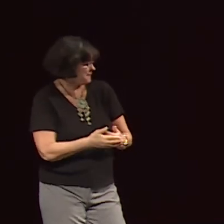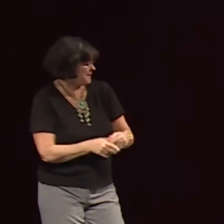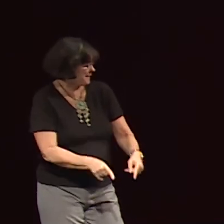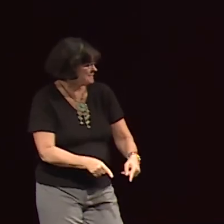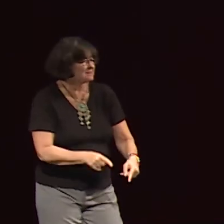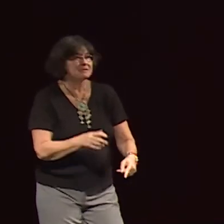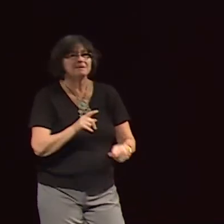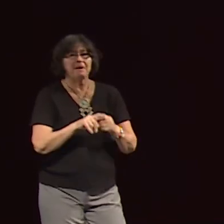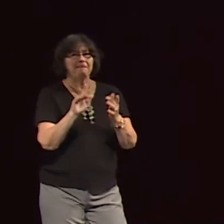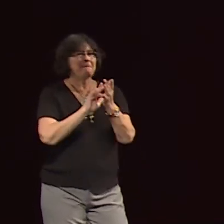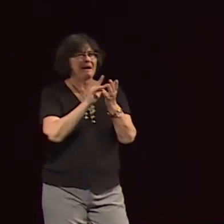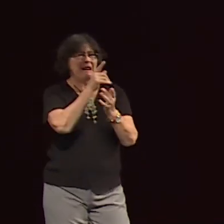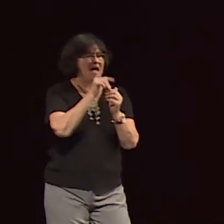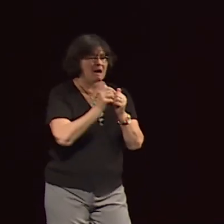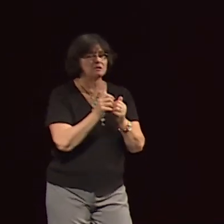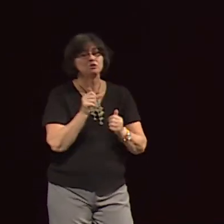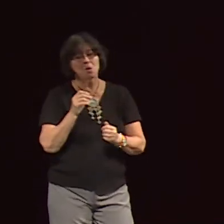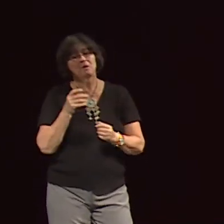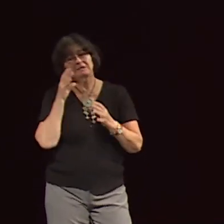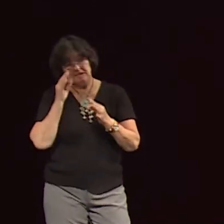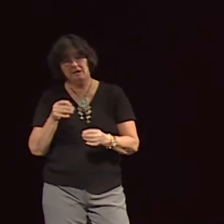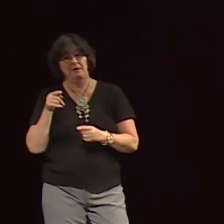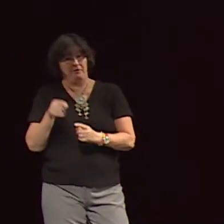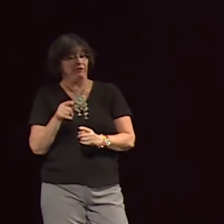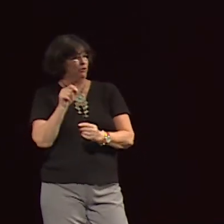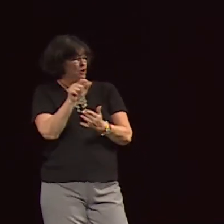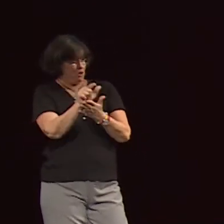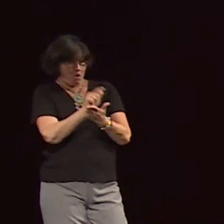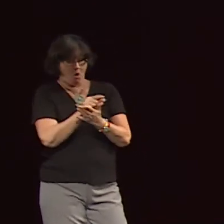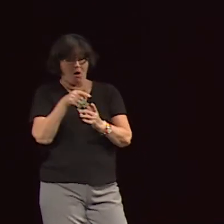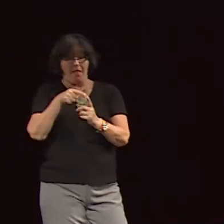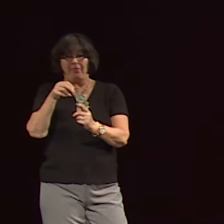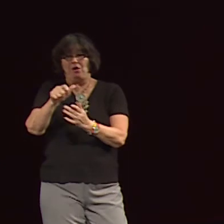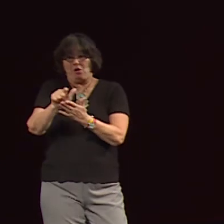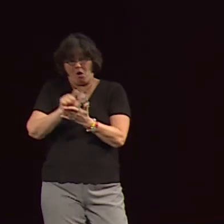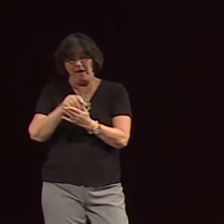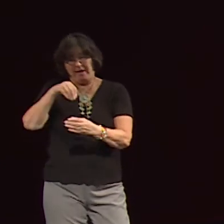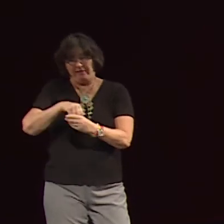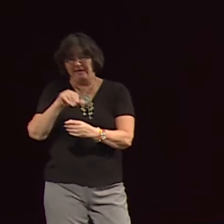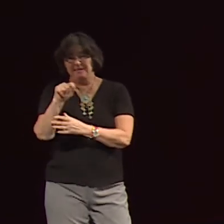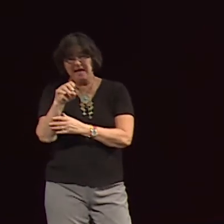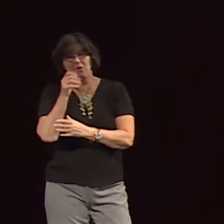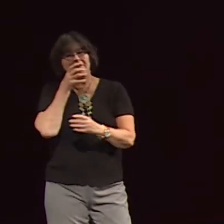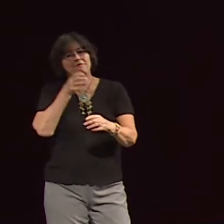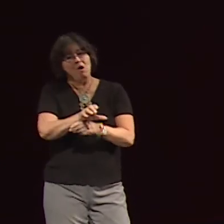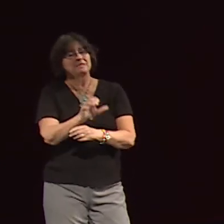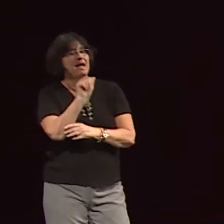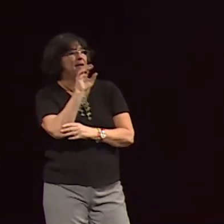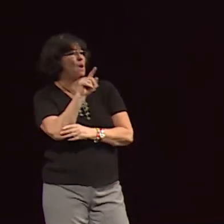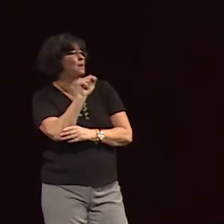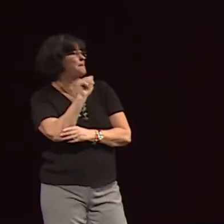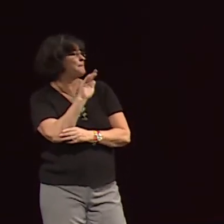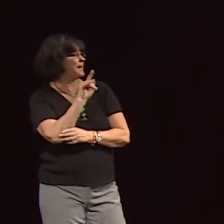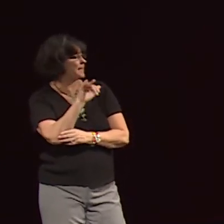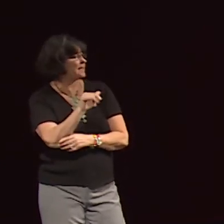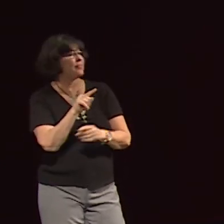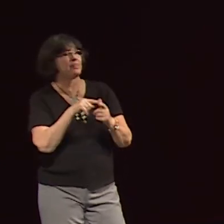so we need to start with early intervention. And that's the point of the legislation, which forces accountability.